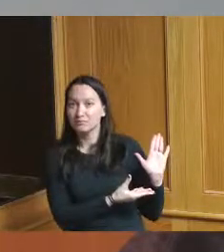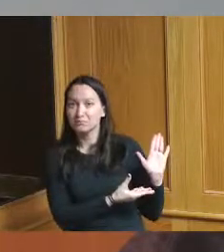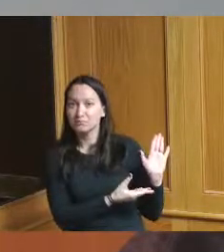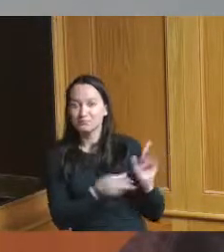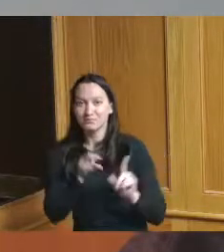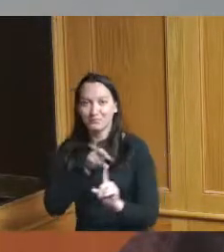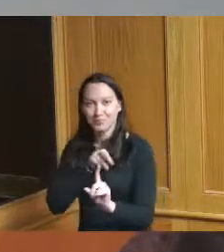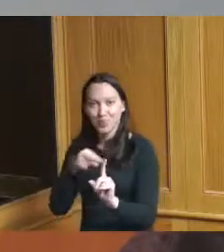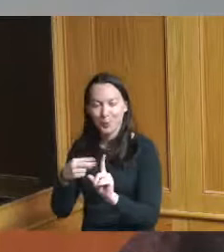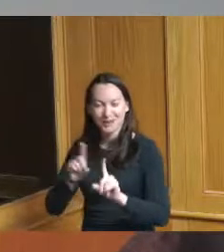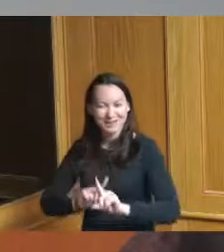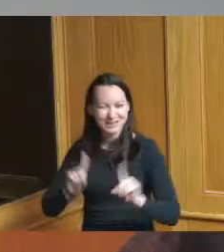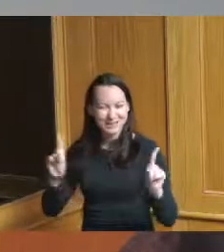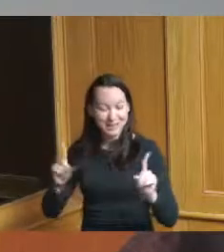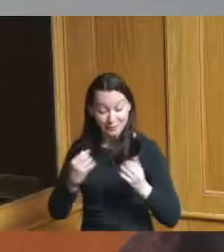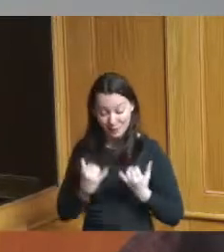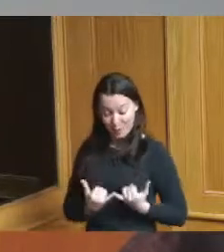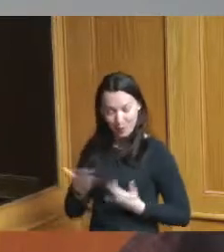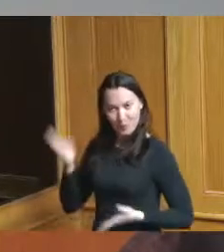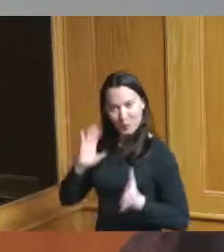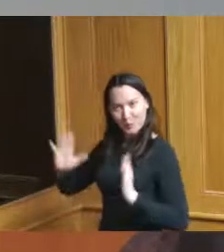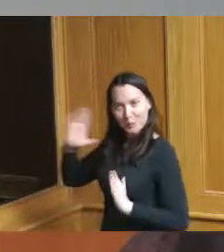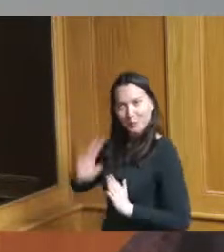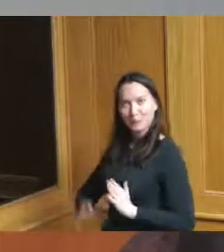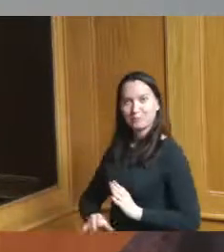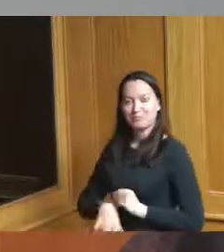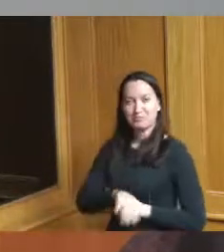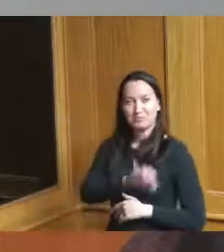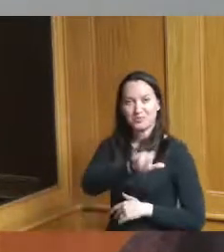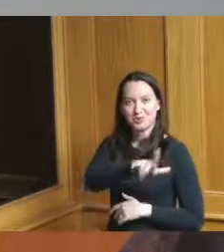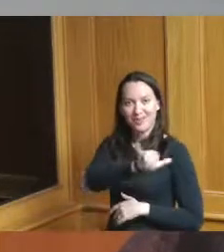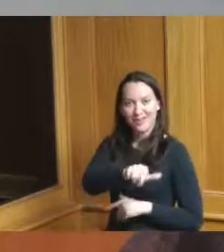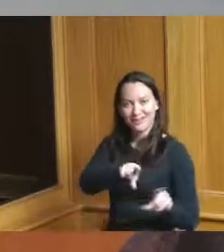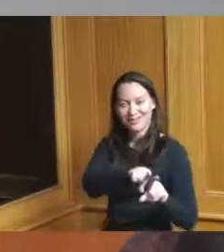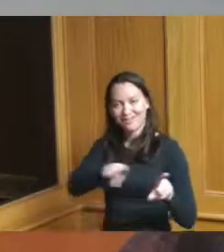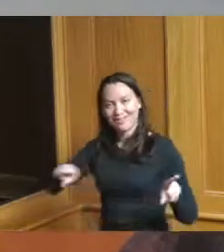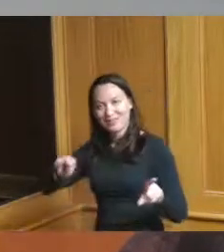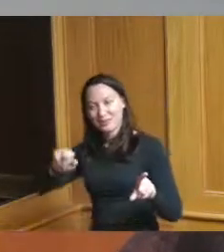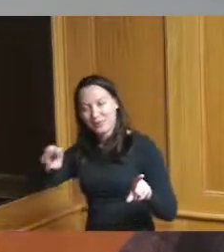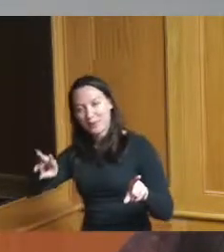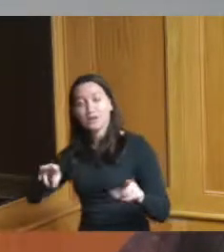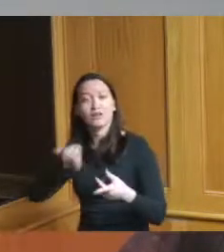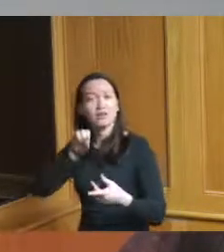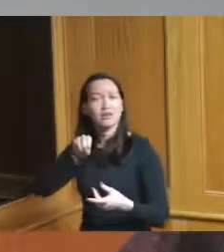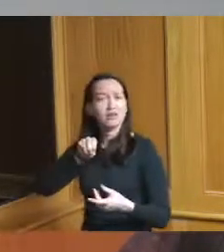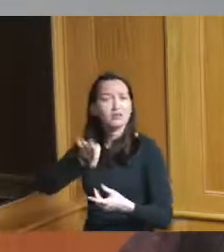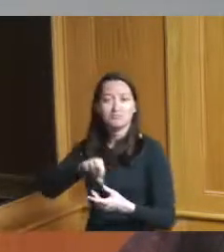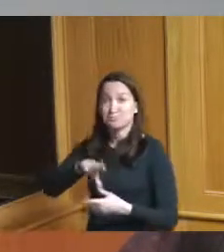now than they were when this survey was conducted whether it is related to because we're all trying